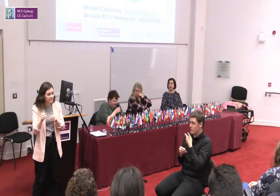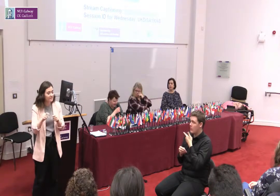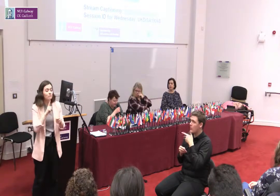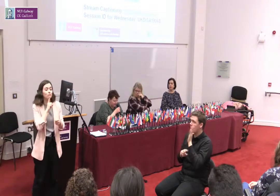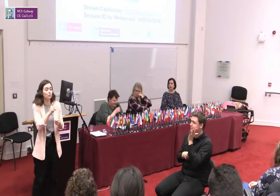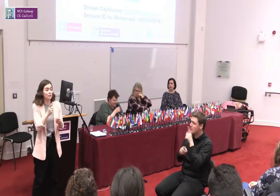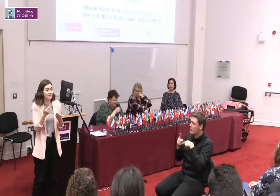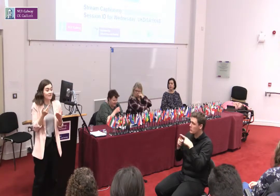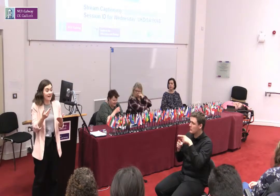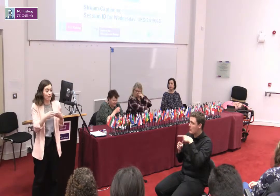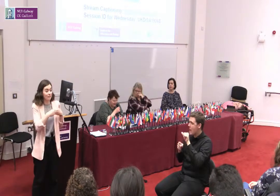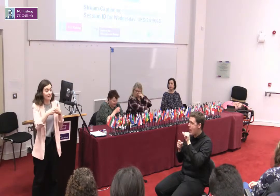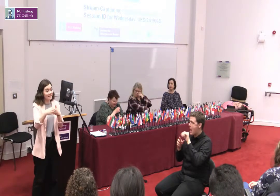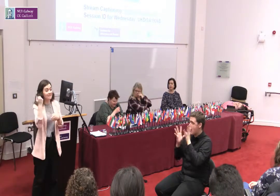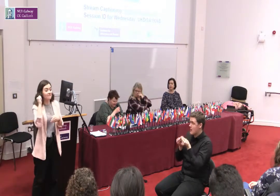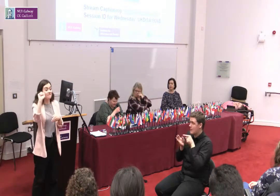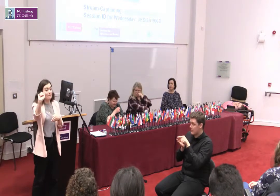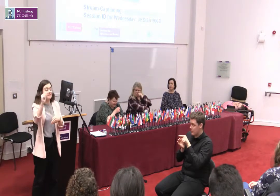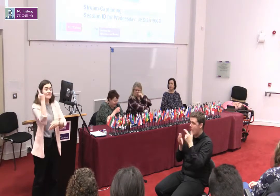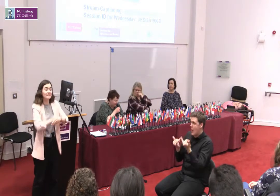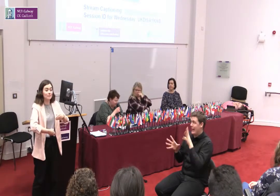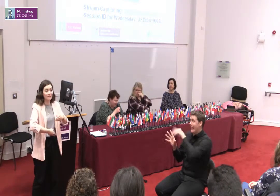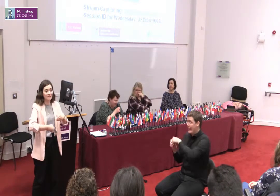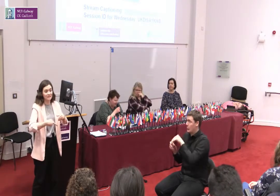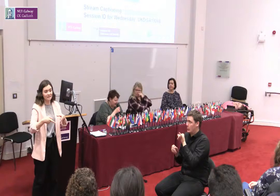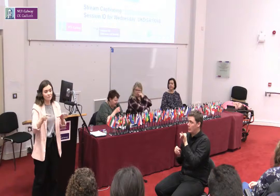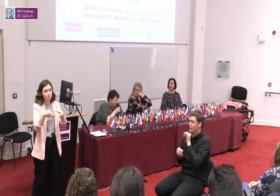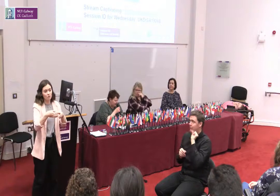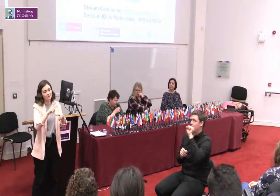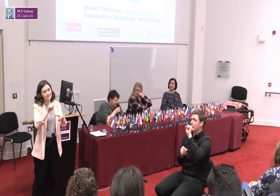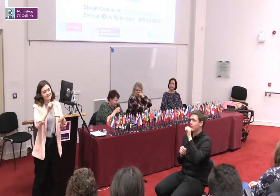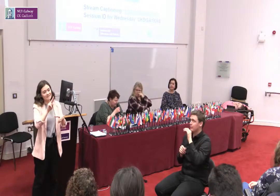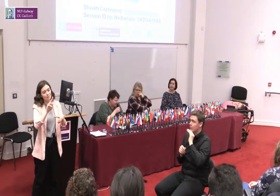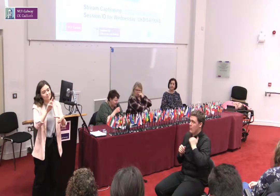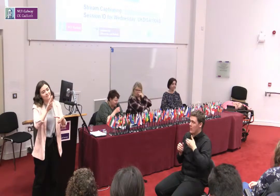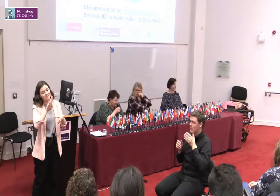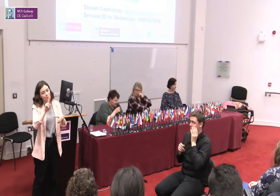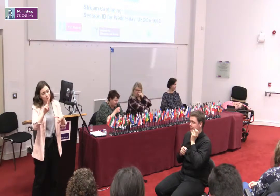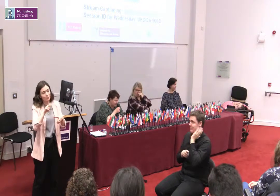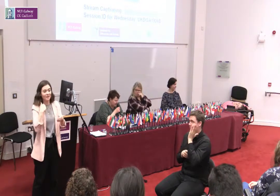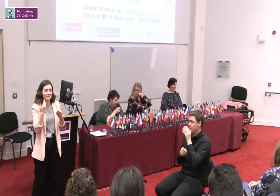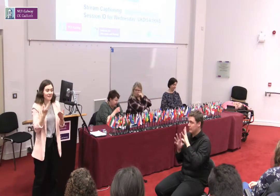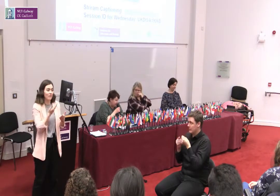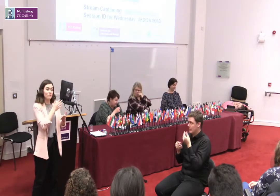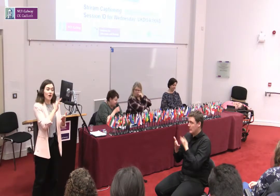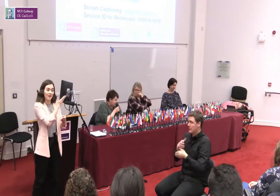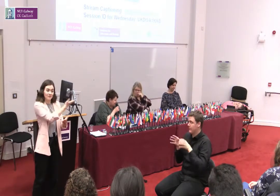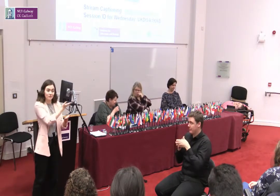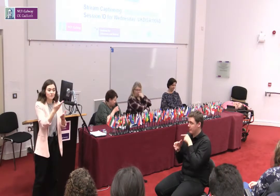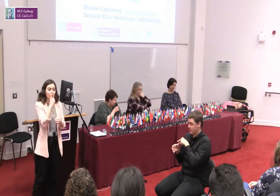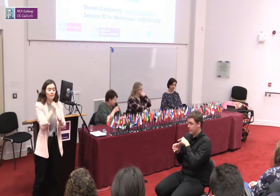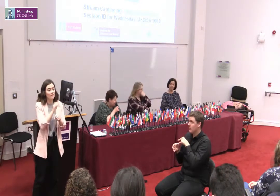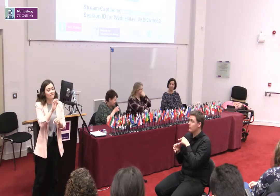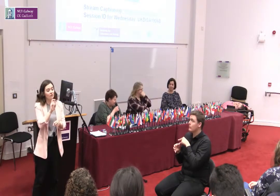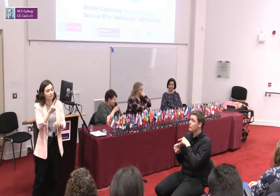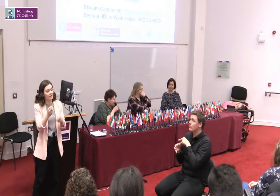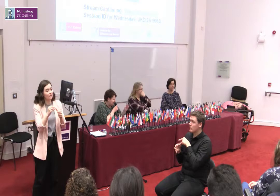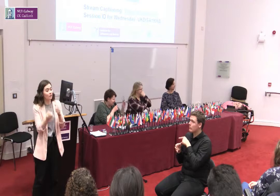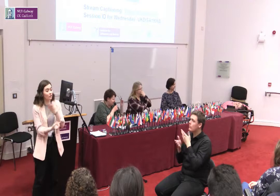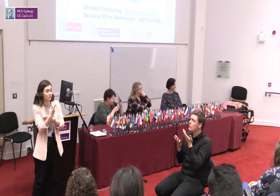She now leads the feminist disability movement TABU.